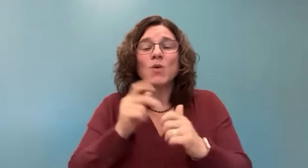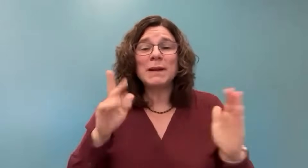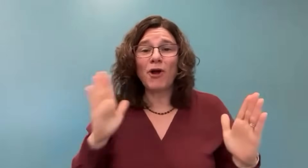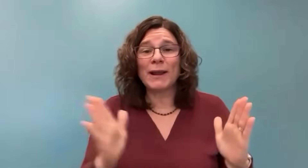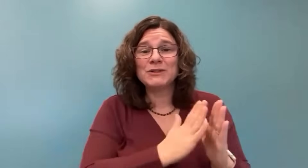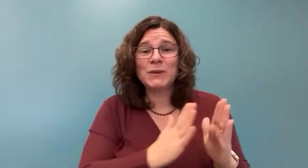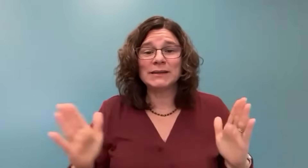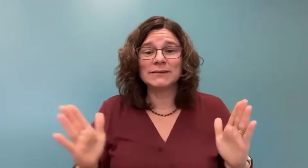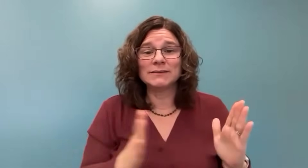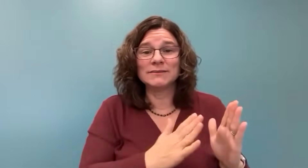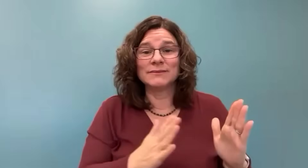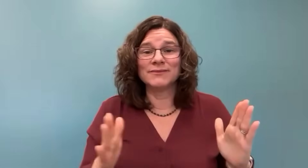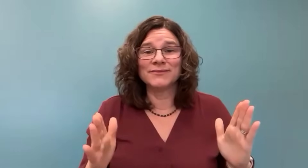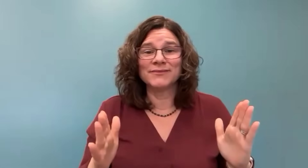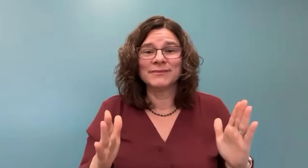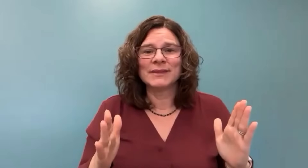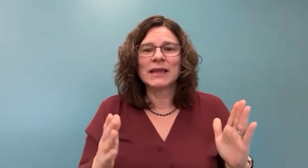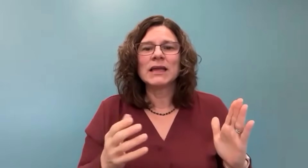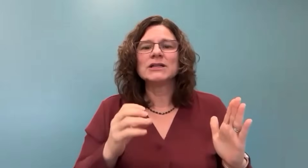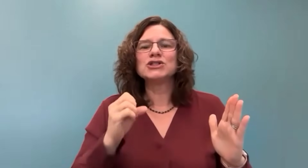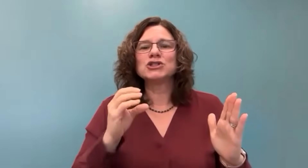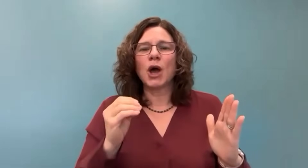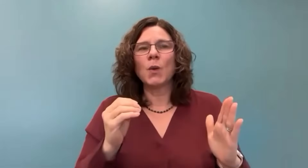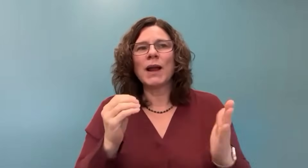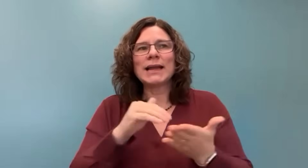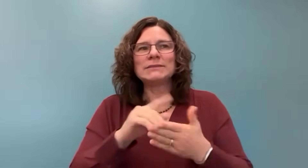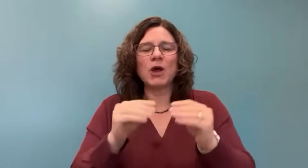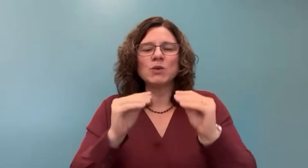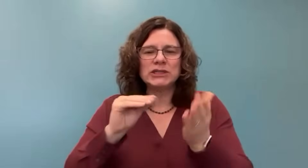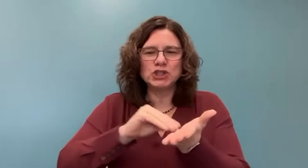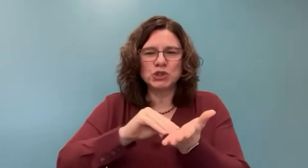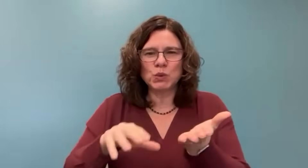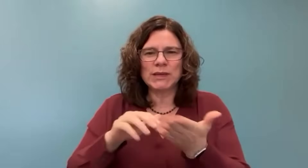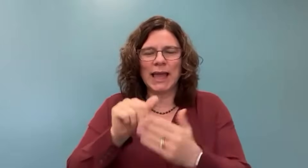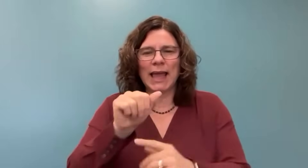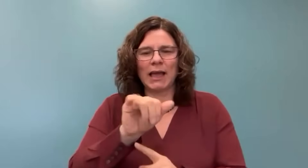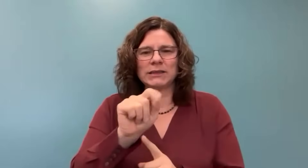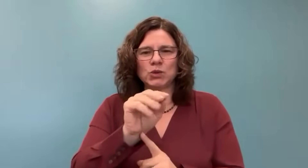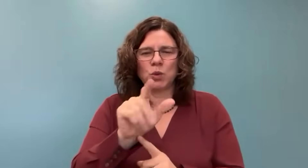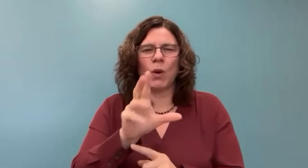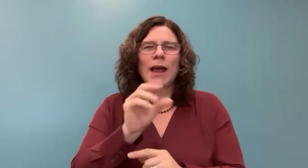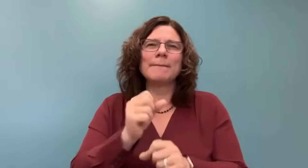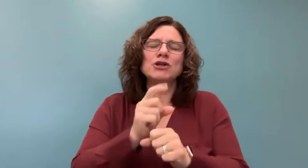Most people are somewhere in between. So, it’s about teaching students that AI is a tool and